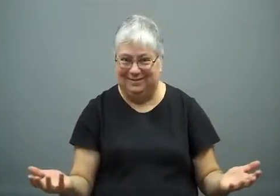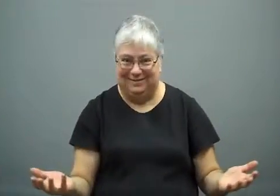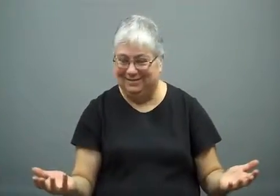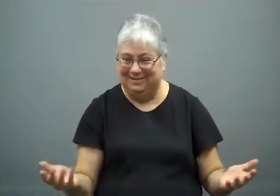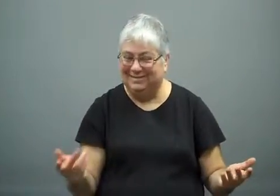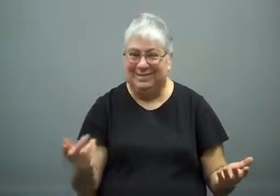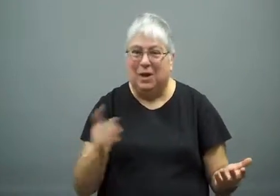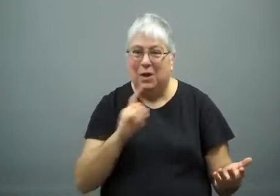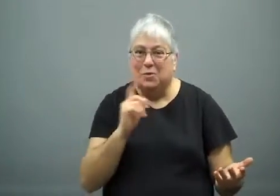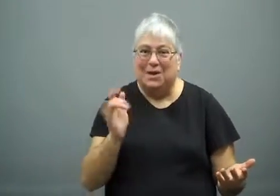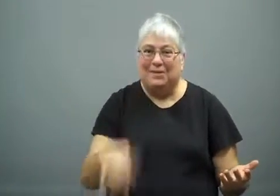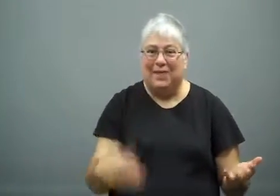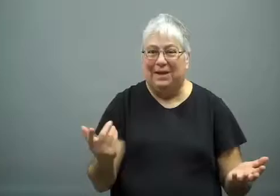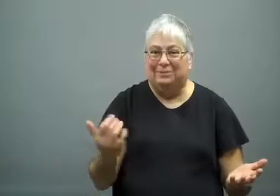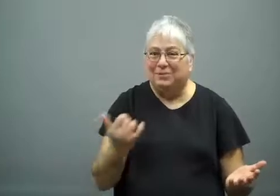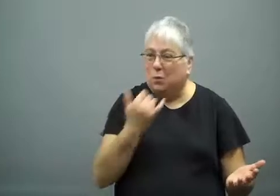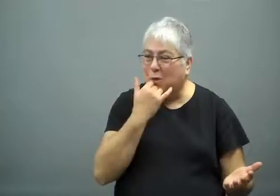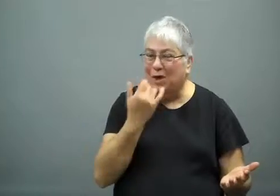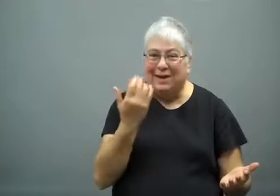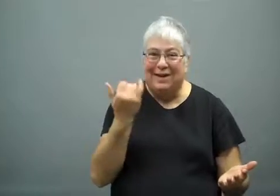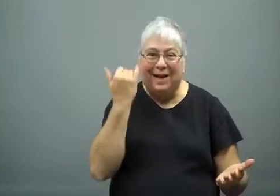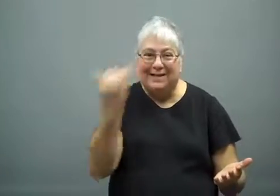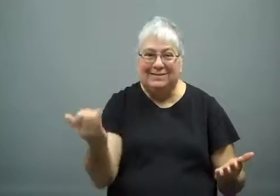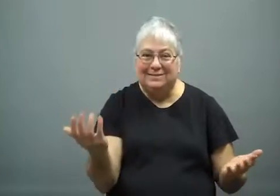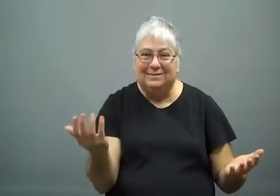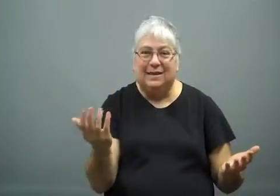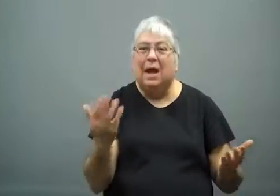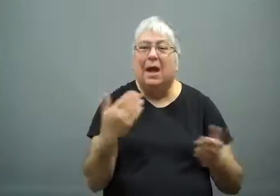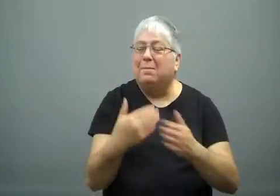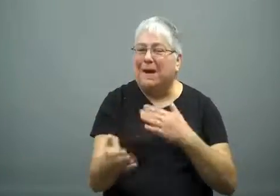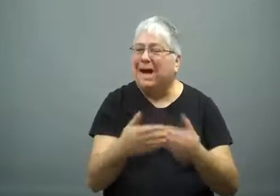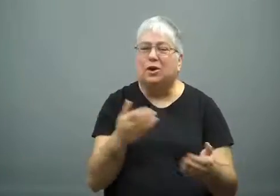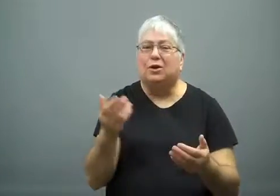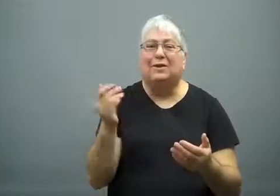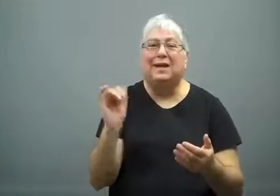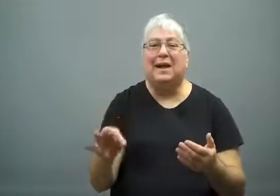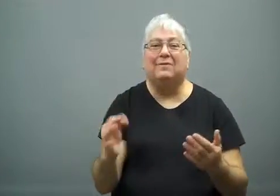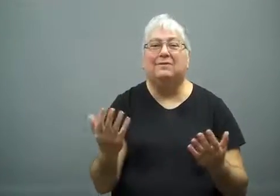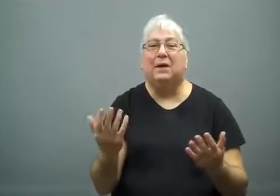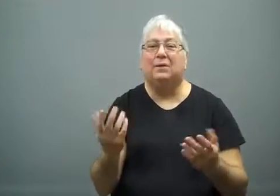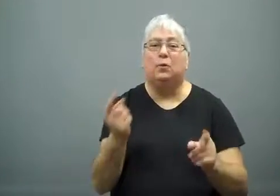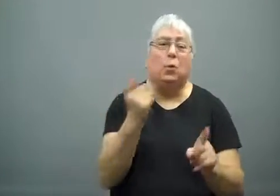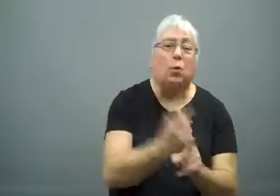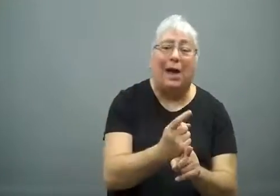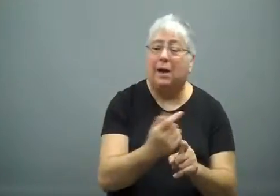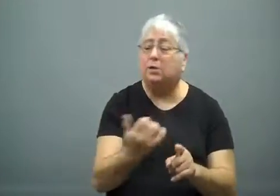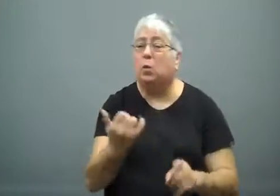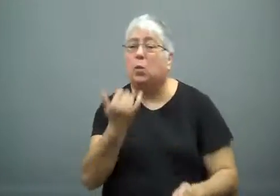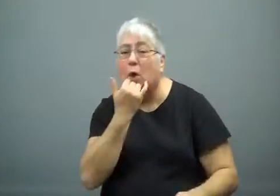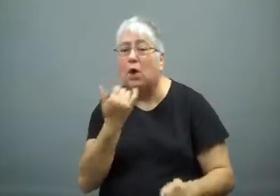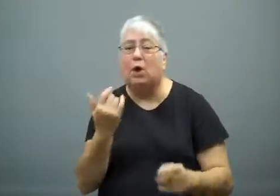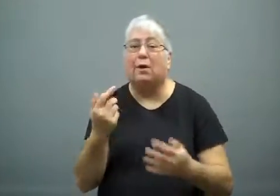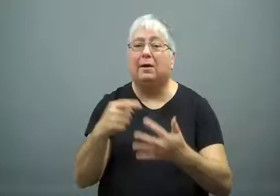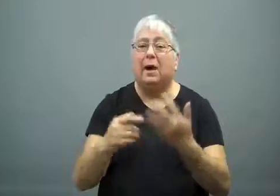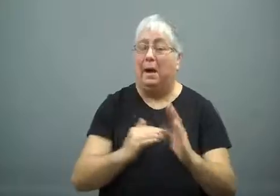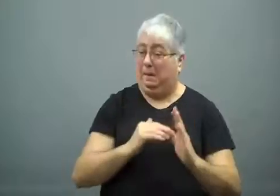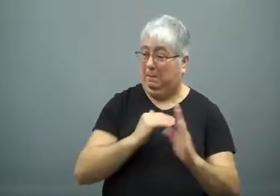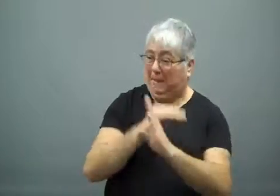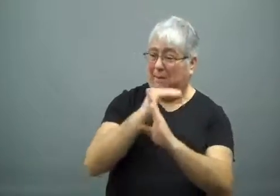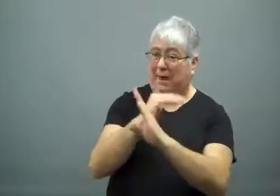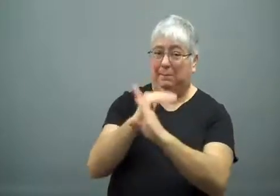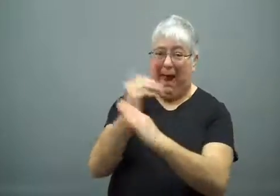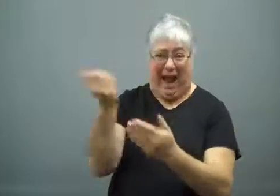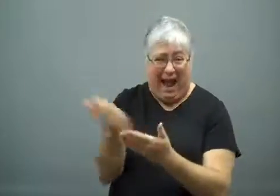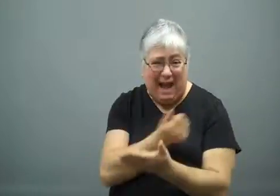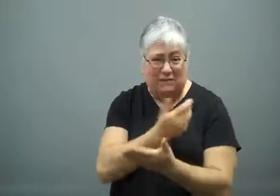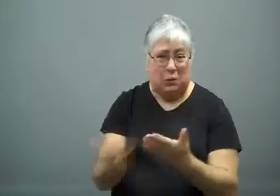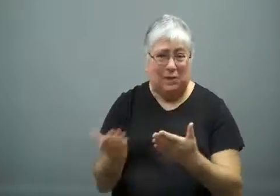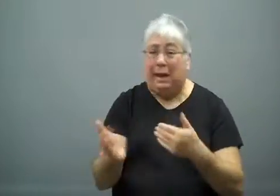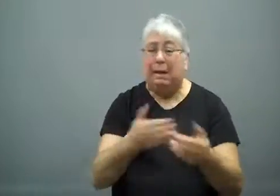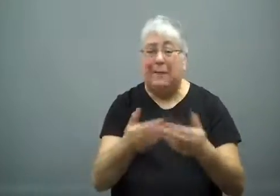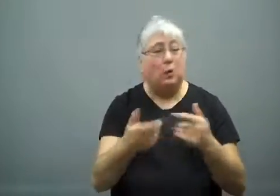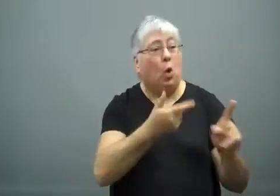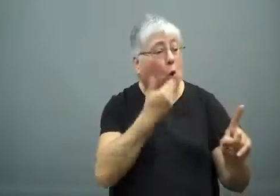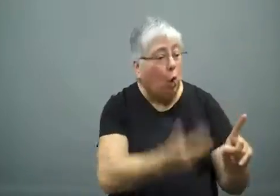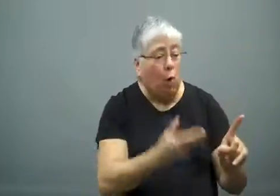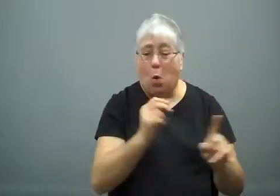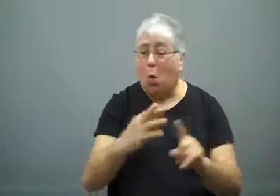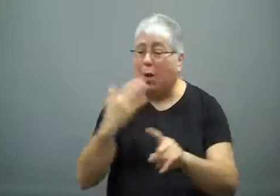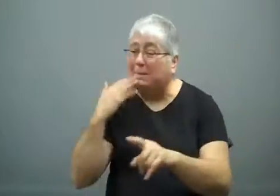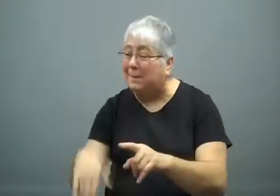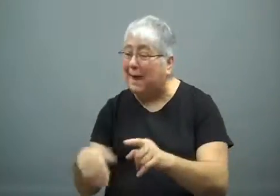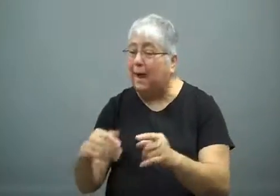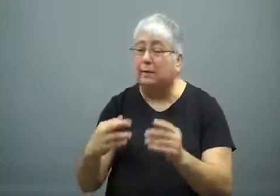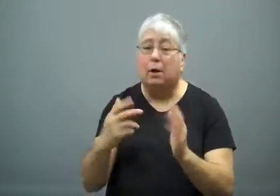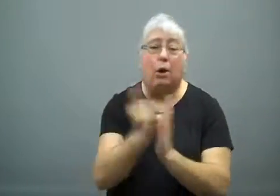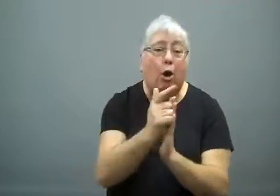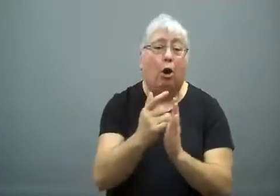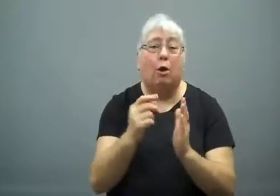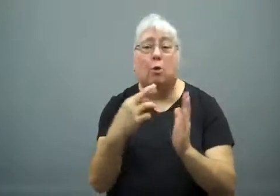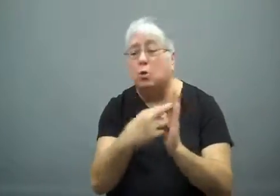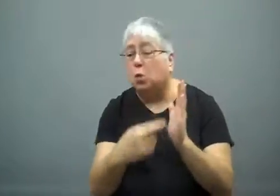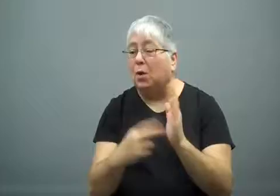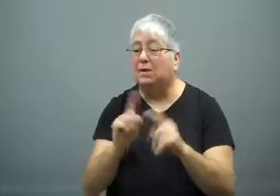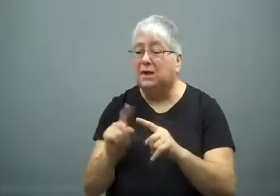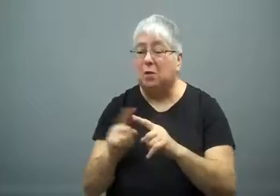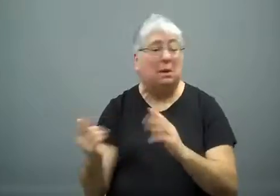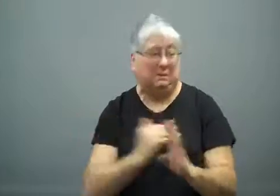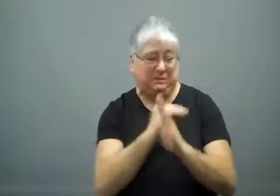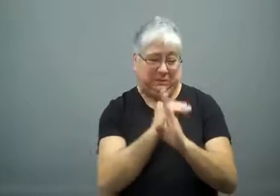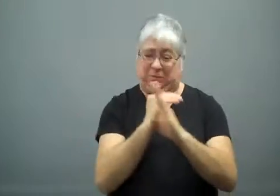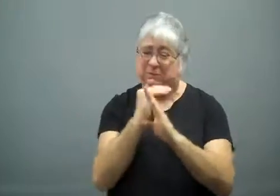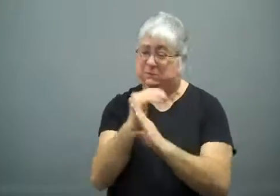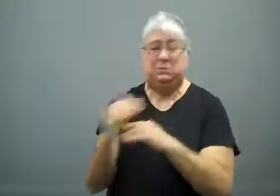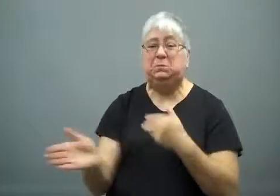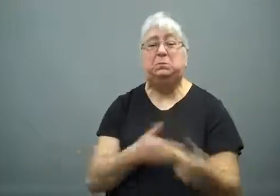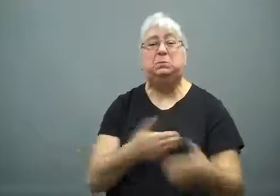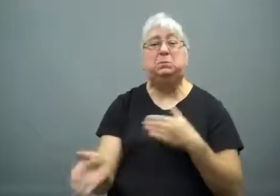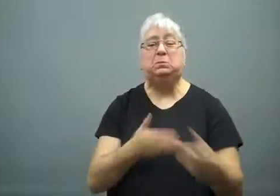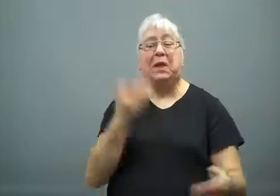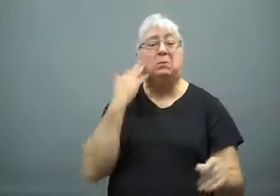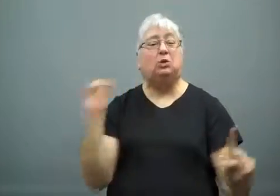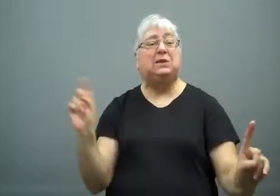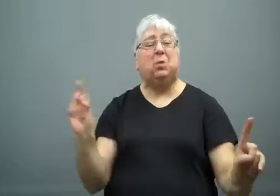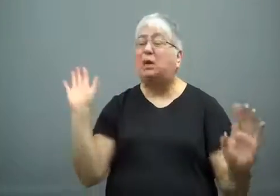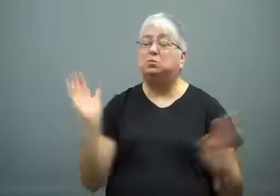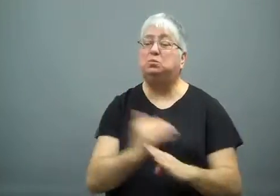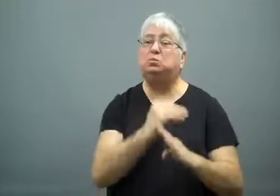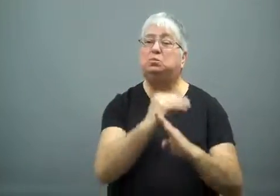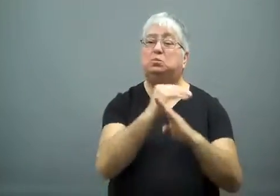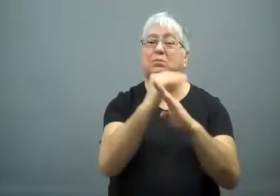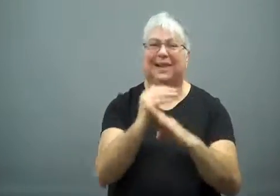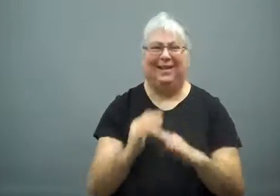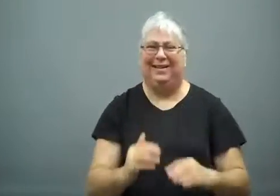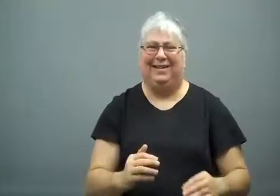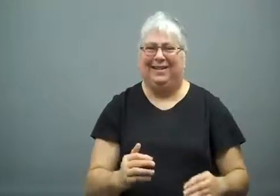Both acceptable and unacceptable items were being filibustered